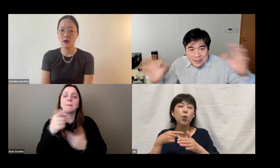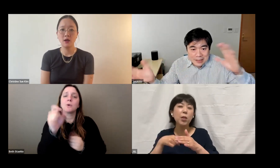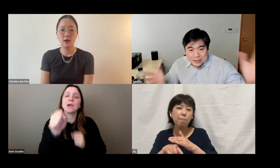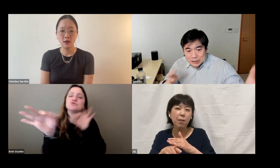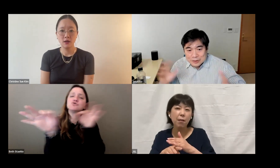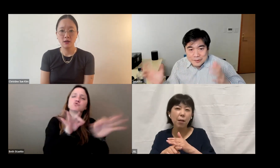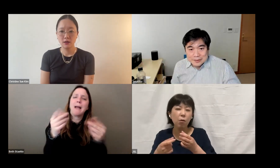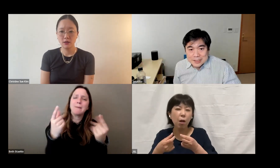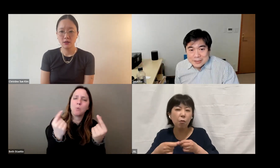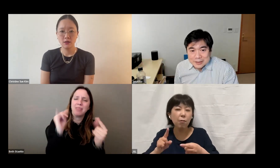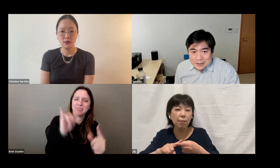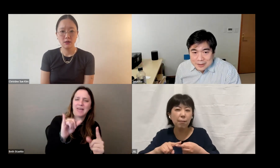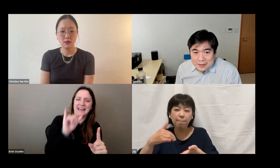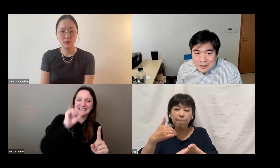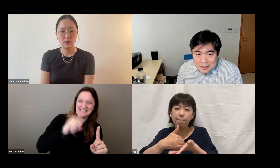the issue around it.